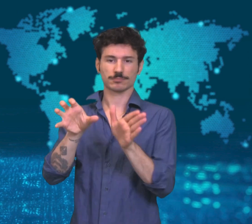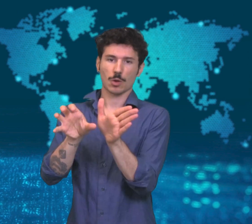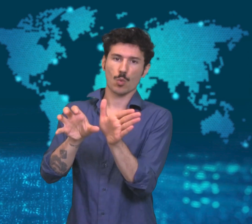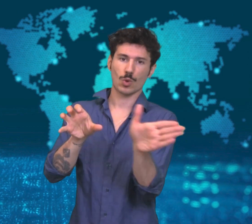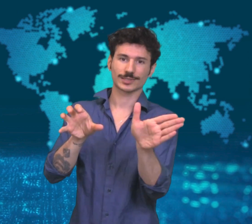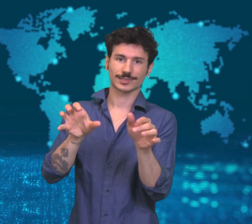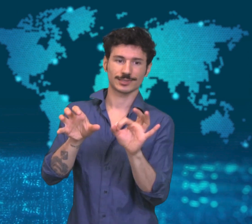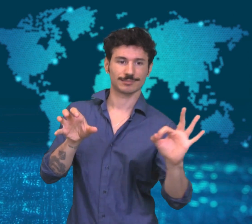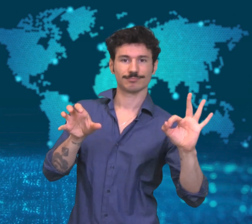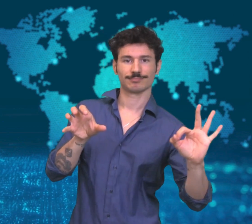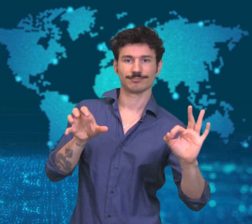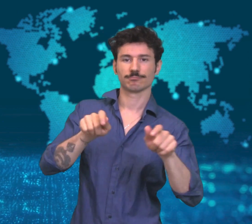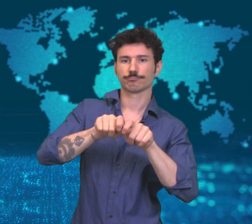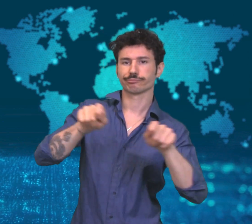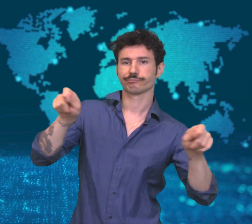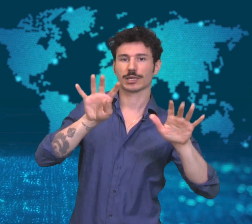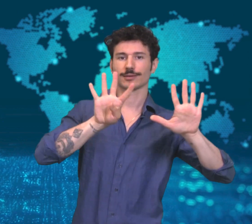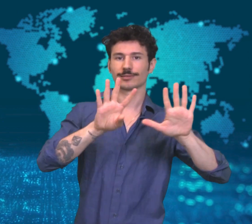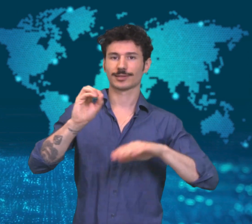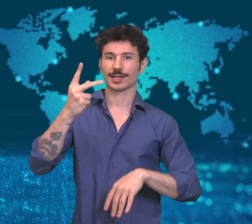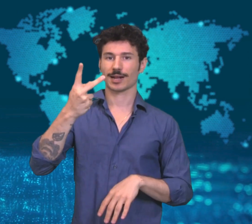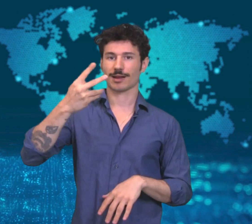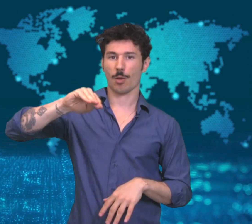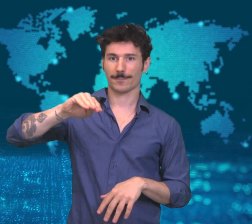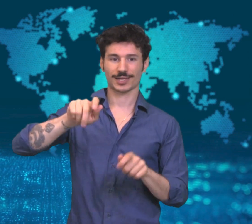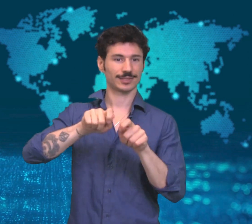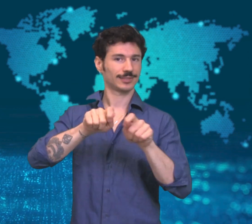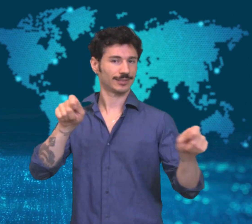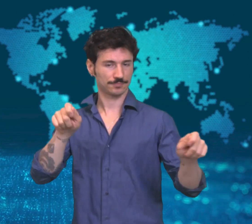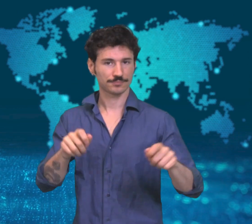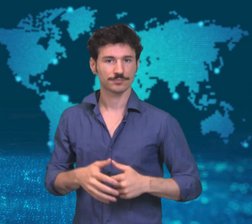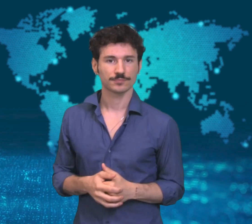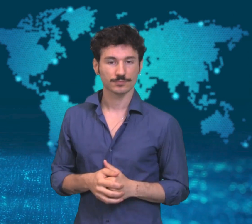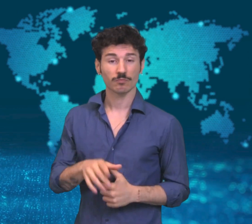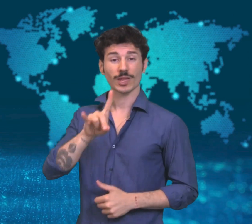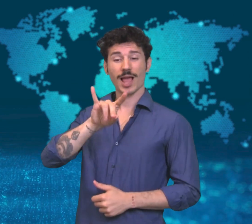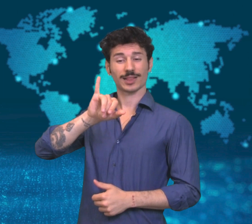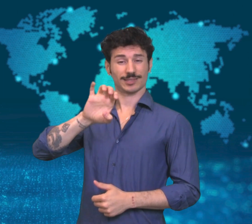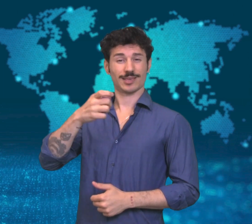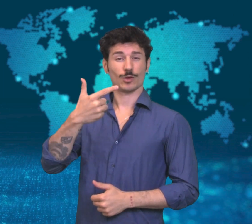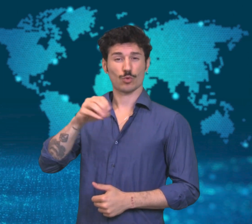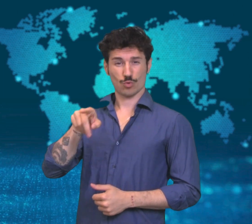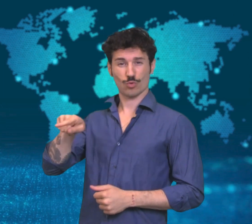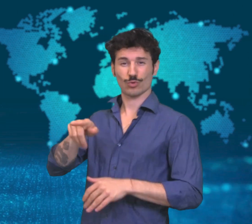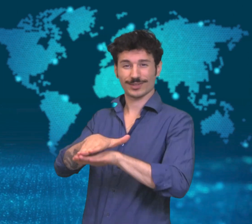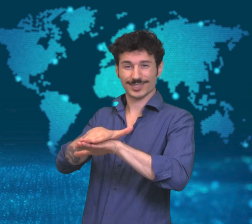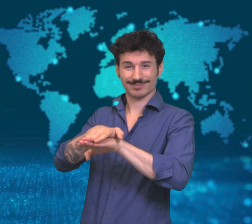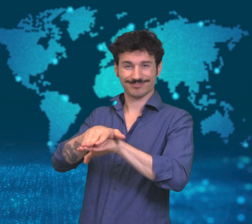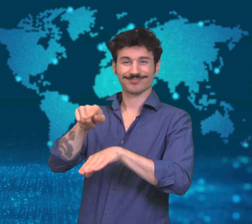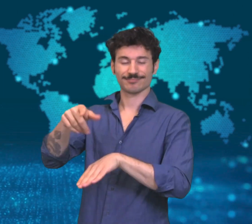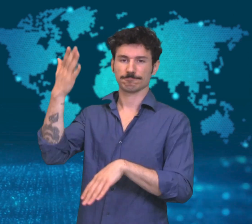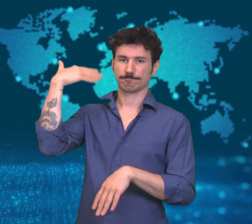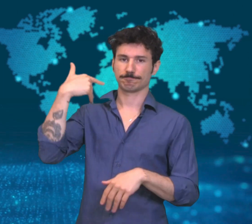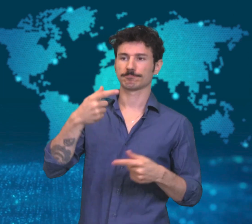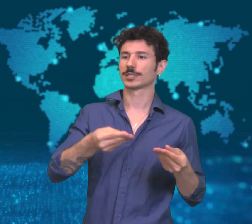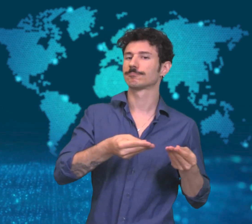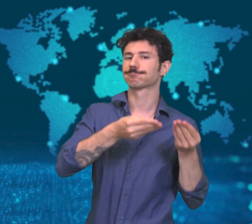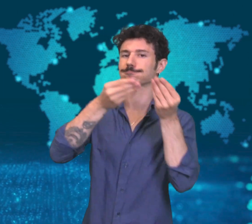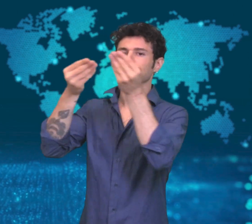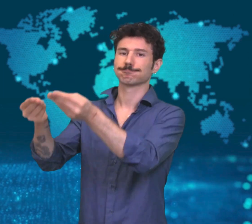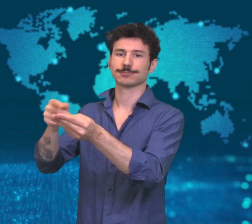Diego was shipped to the breeding program from a zoo in Southern California,